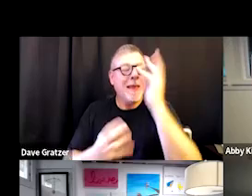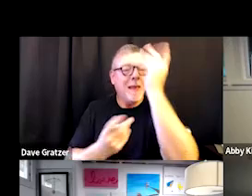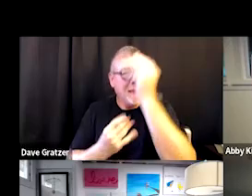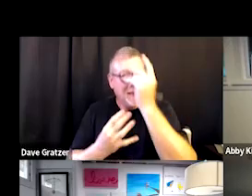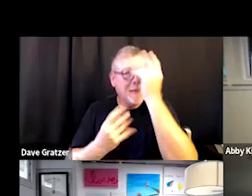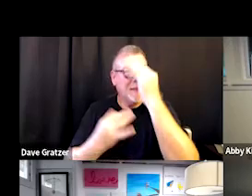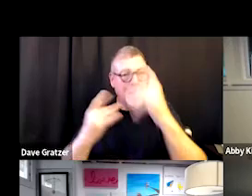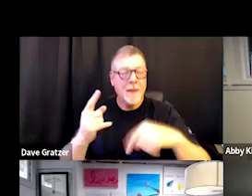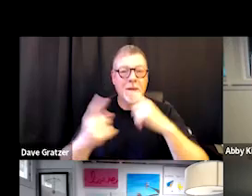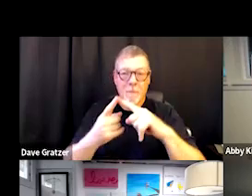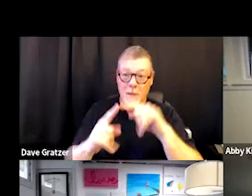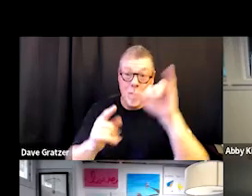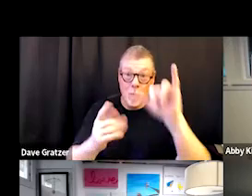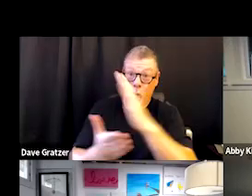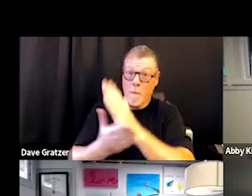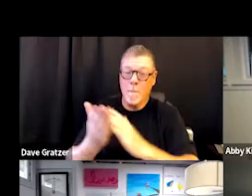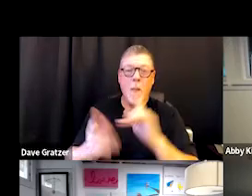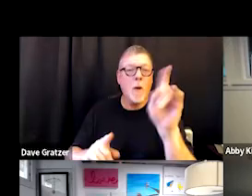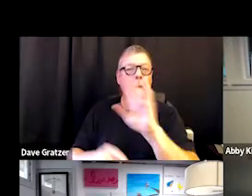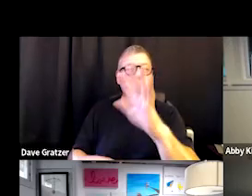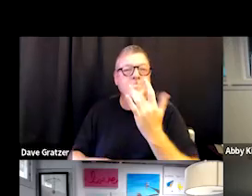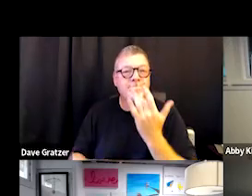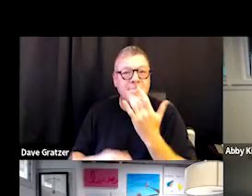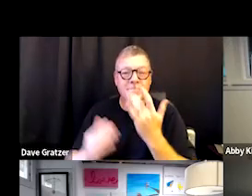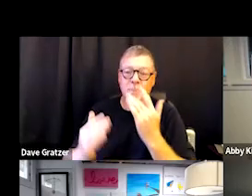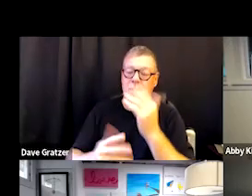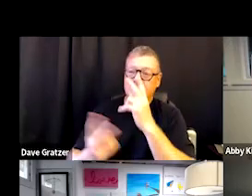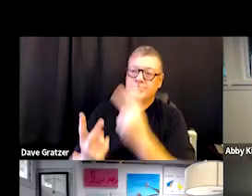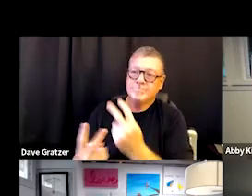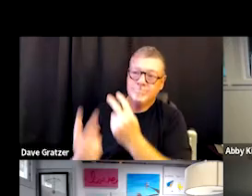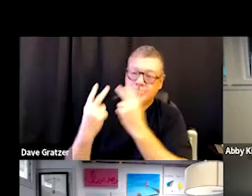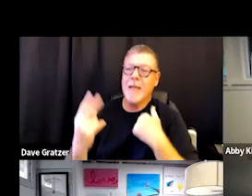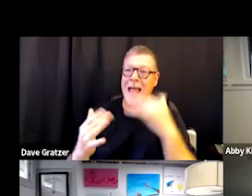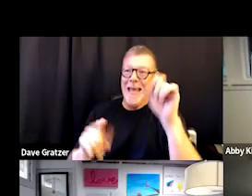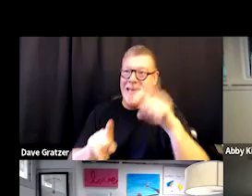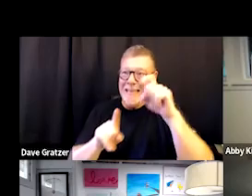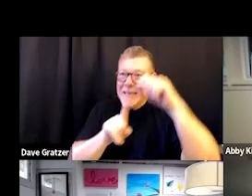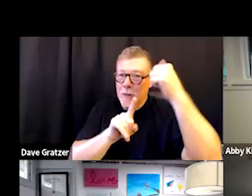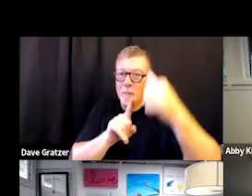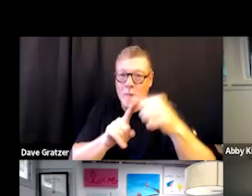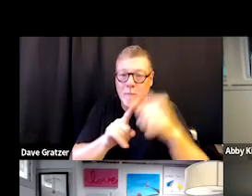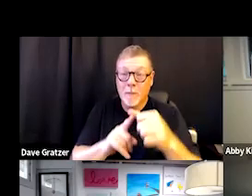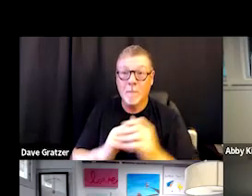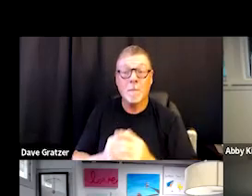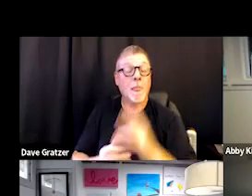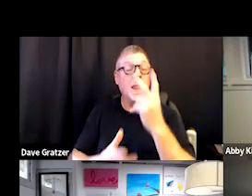those pieces that you wanna reference back or that you reference back. I think in both the adult and child curriculum,